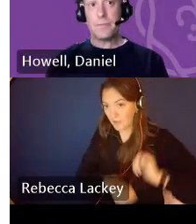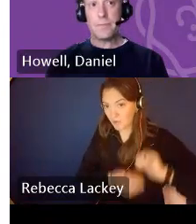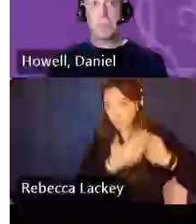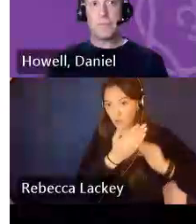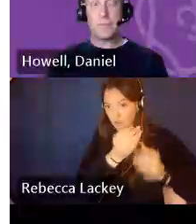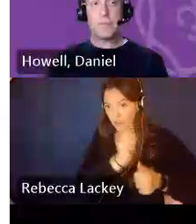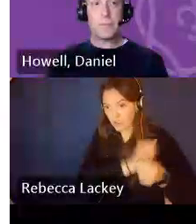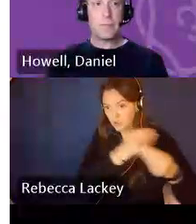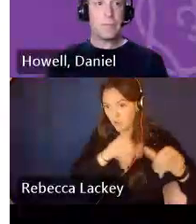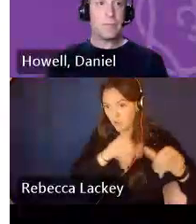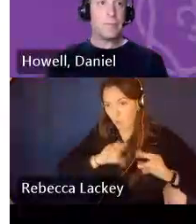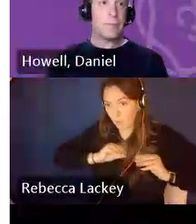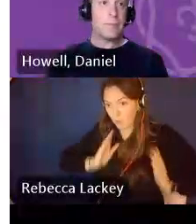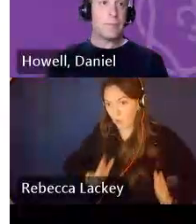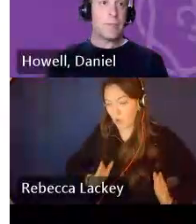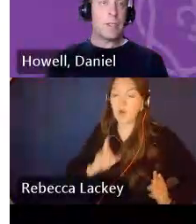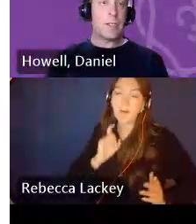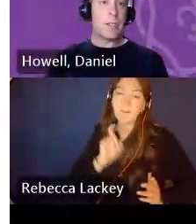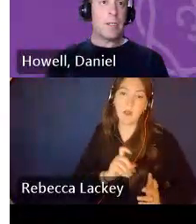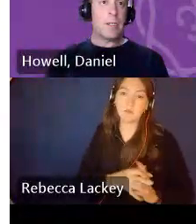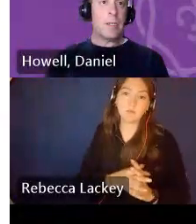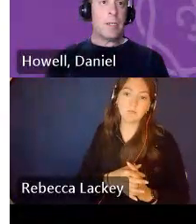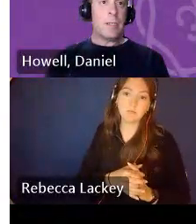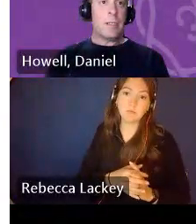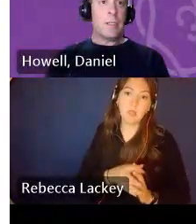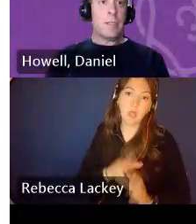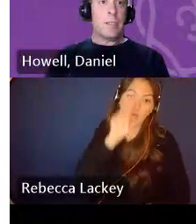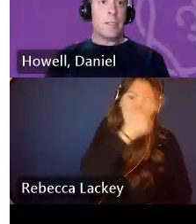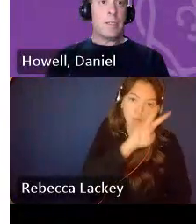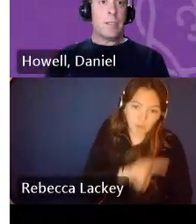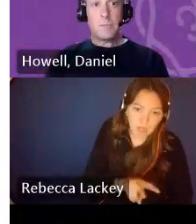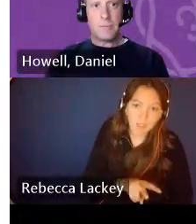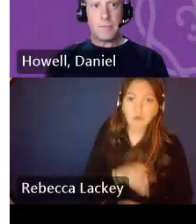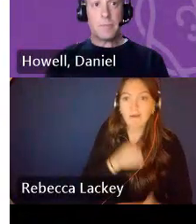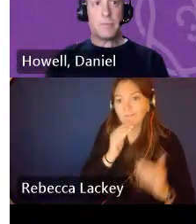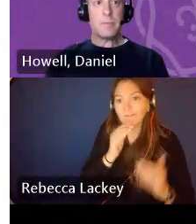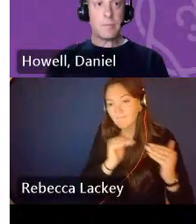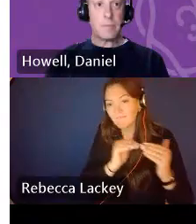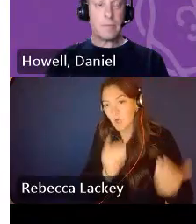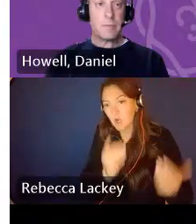owner. There has to be a, you know, an appraisal done, a fair offer made. There there's there's a